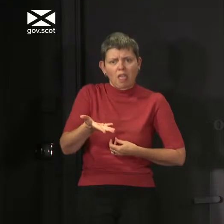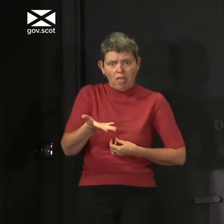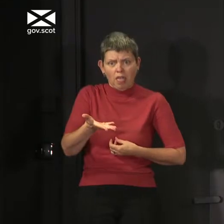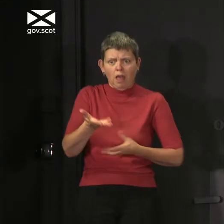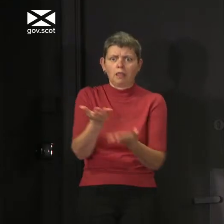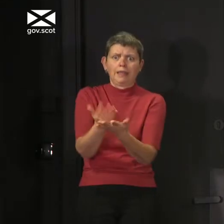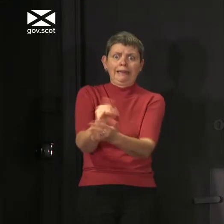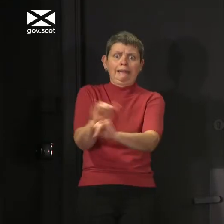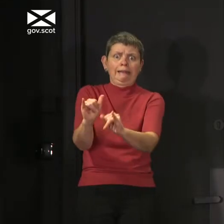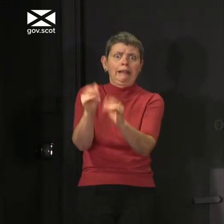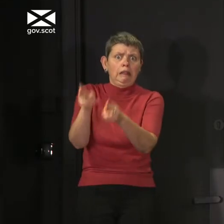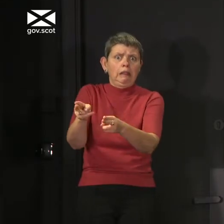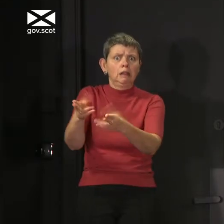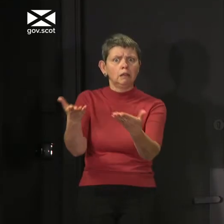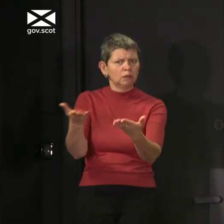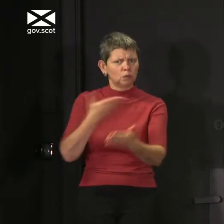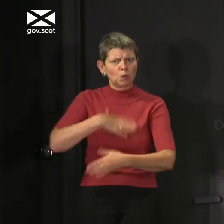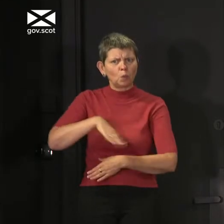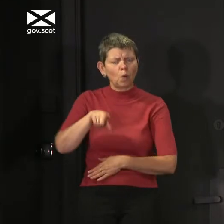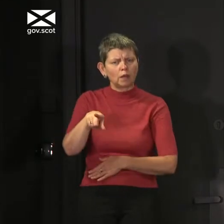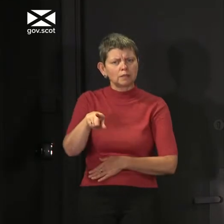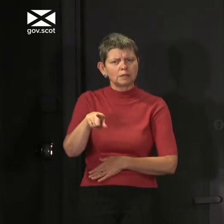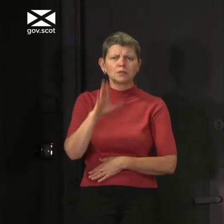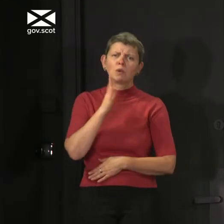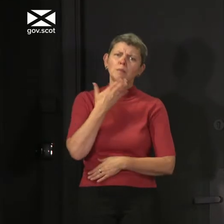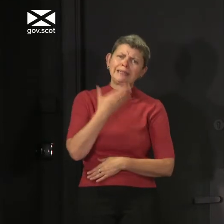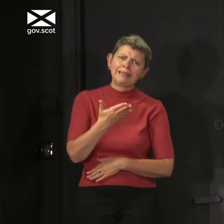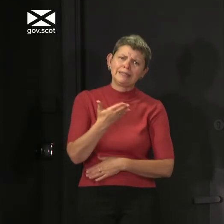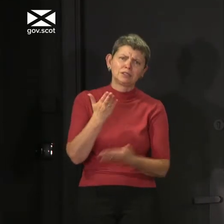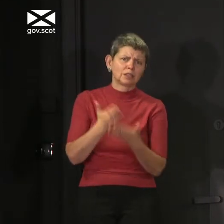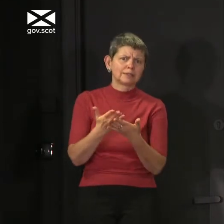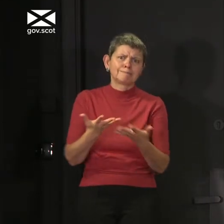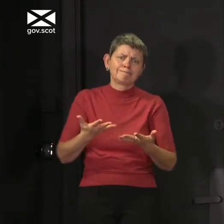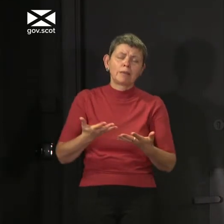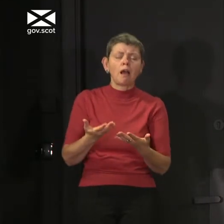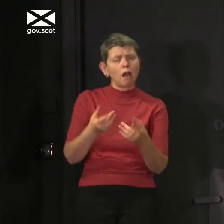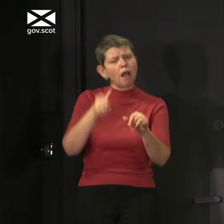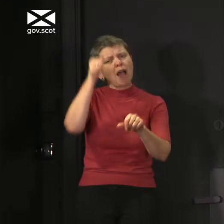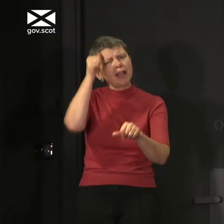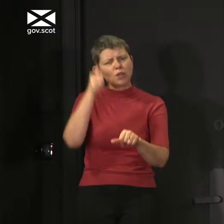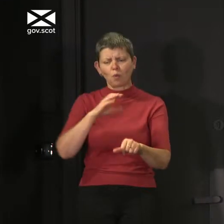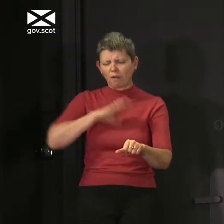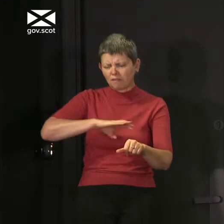voluntarily, embrace it. I absolutely readily accept it's not the most comfortable or normal